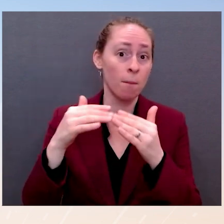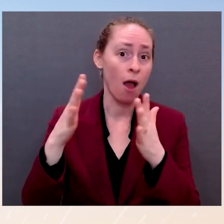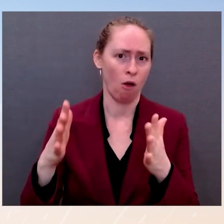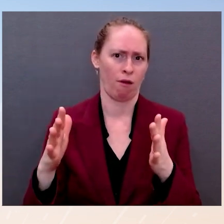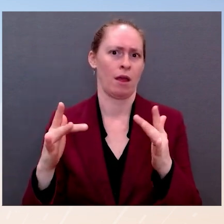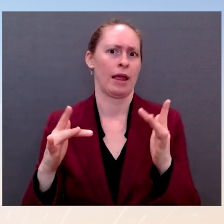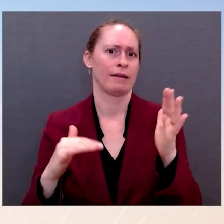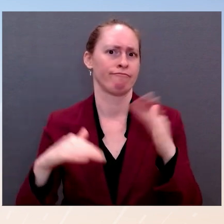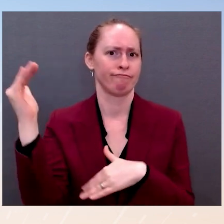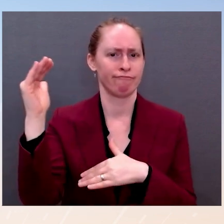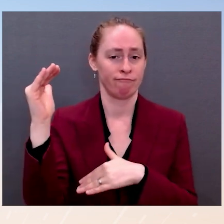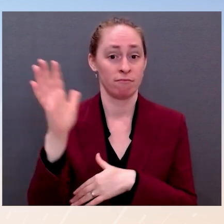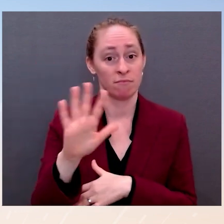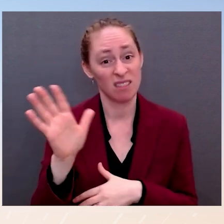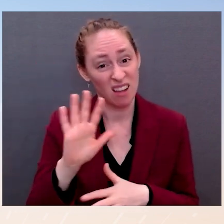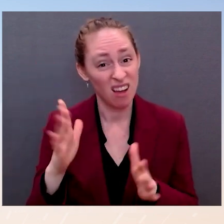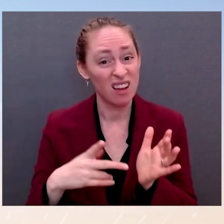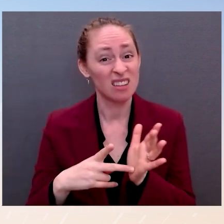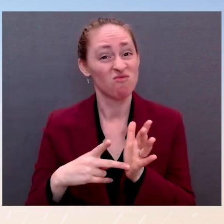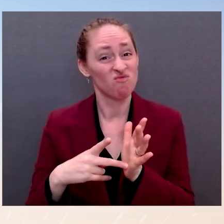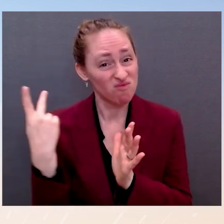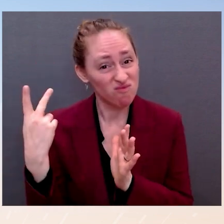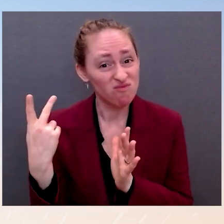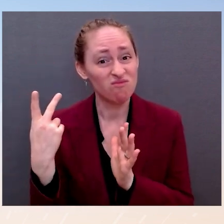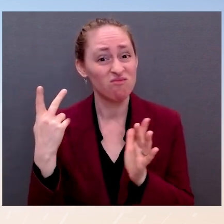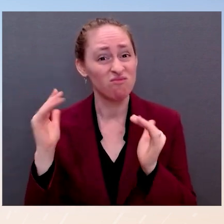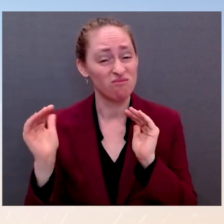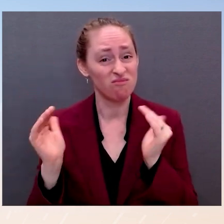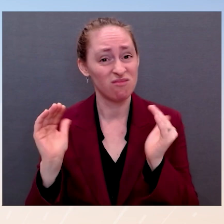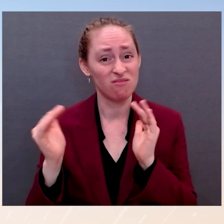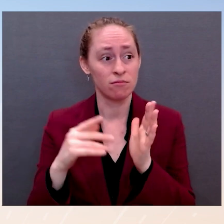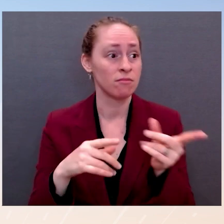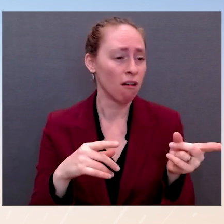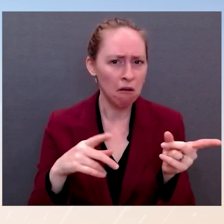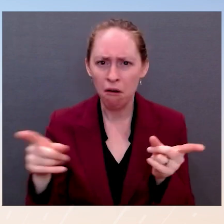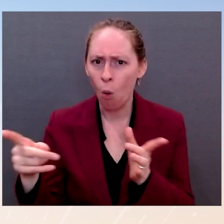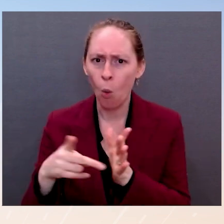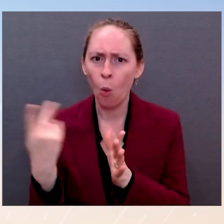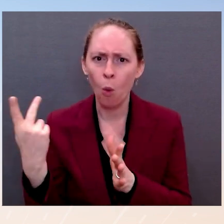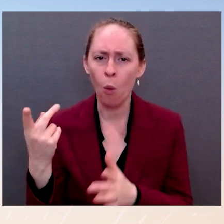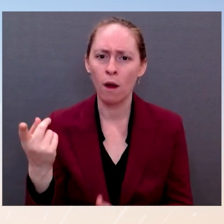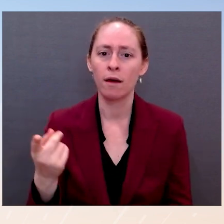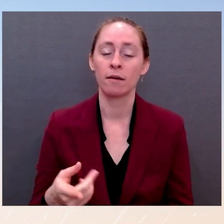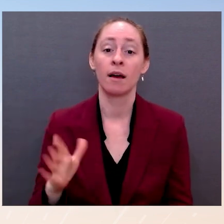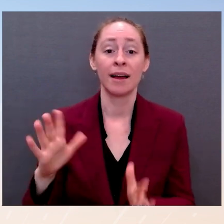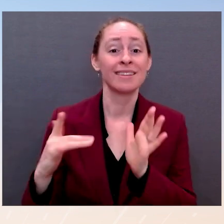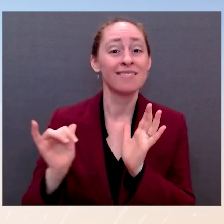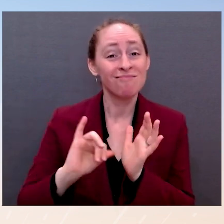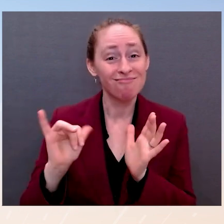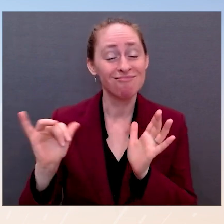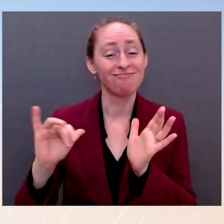are twice as likely to be diagnosed with two and a half times more likely to die from prostate cancer than Caucasian,